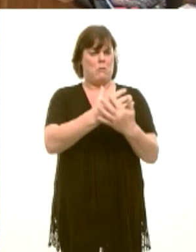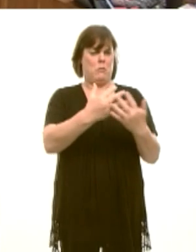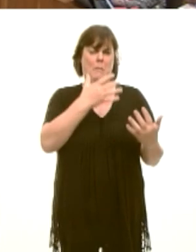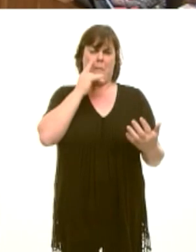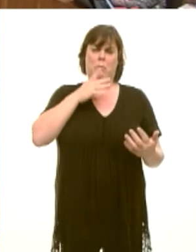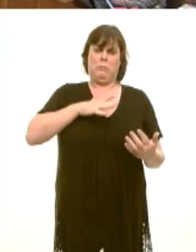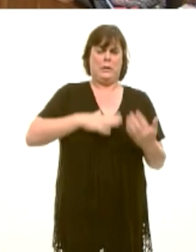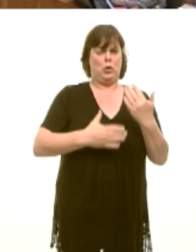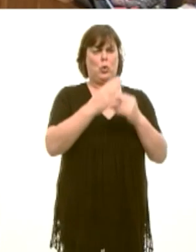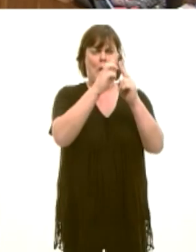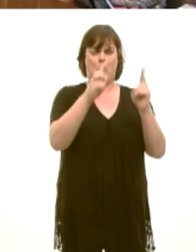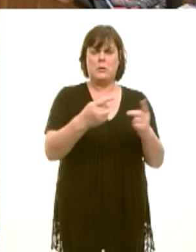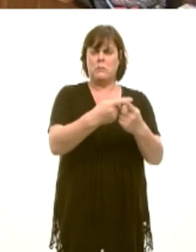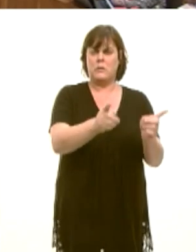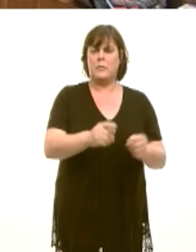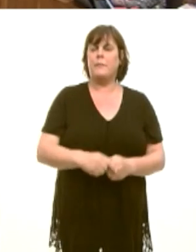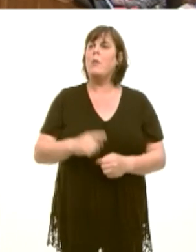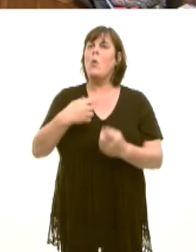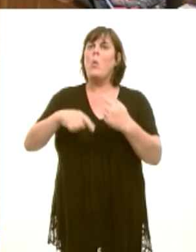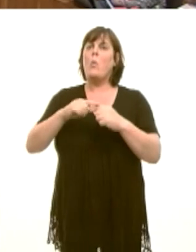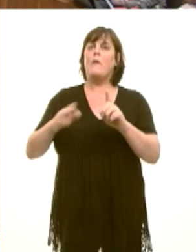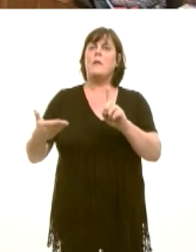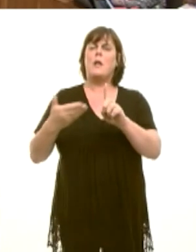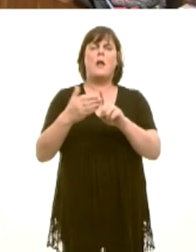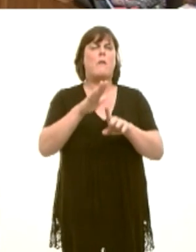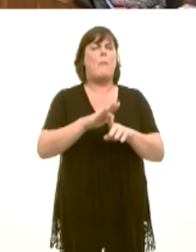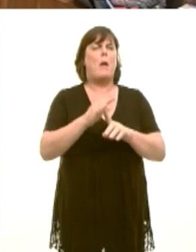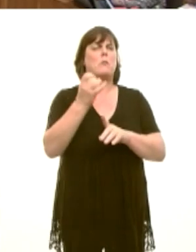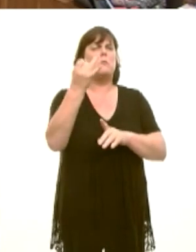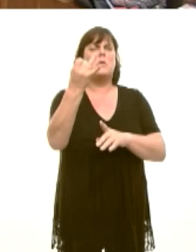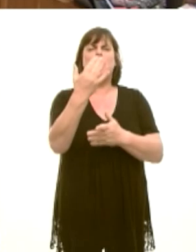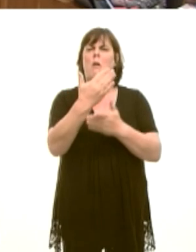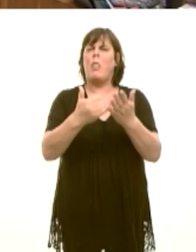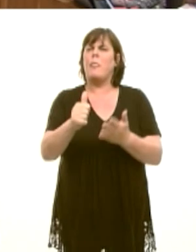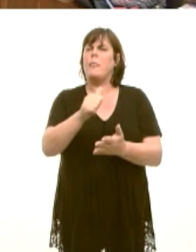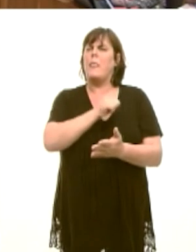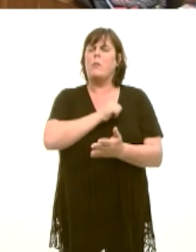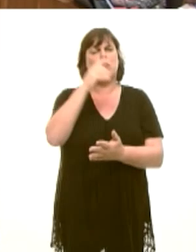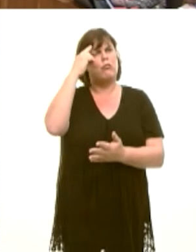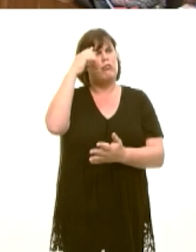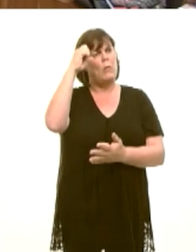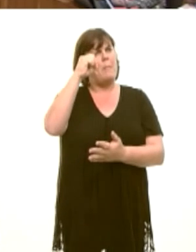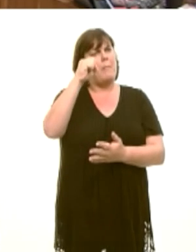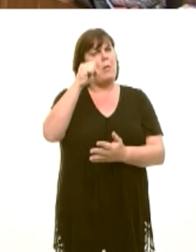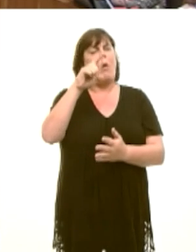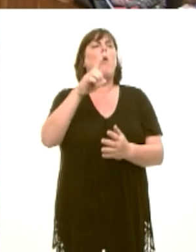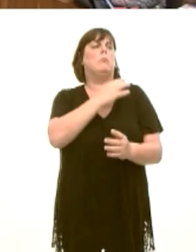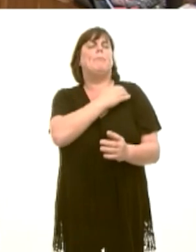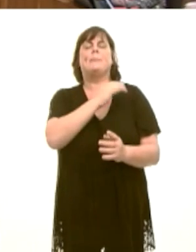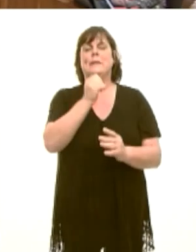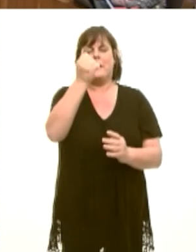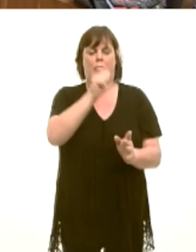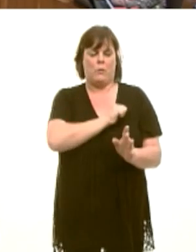Member will be awareóof 7,500, if I remember. Iím reminded that itís 10,000. I should